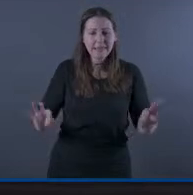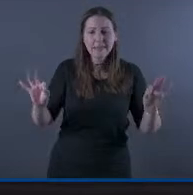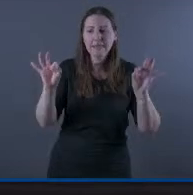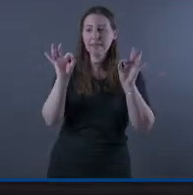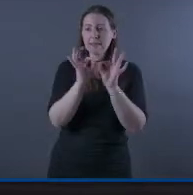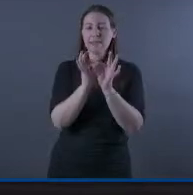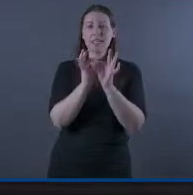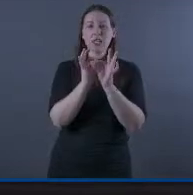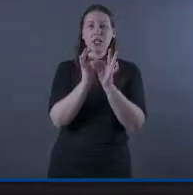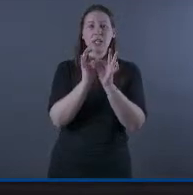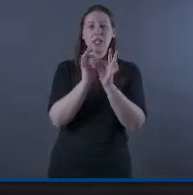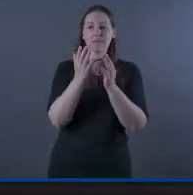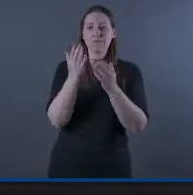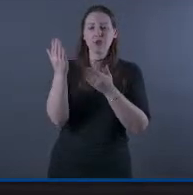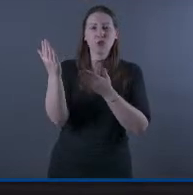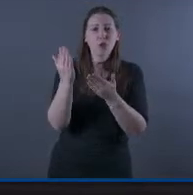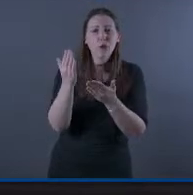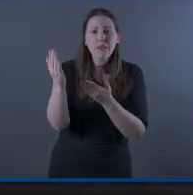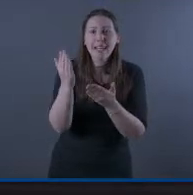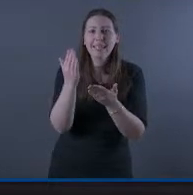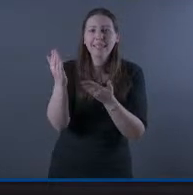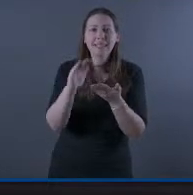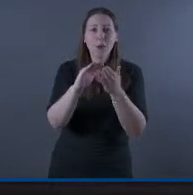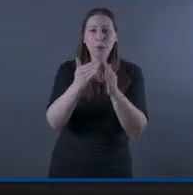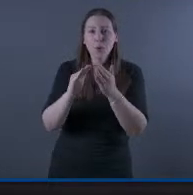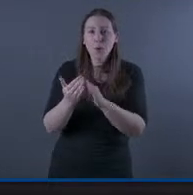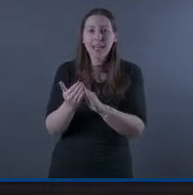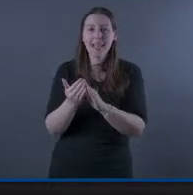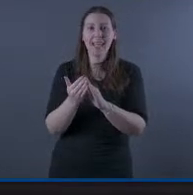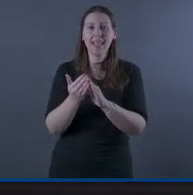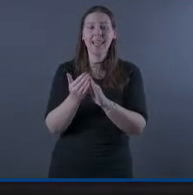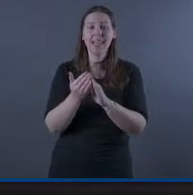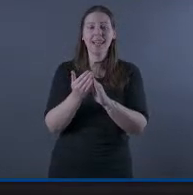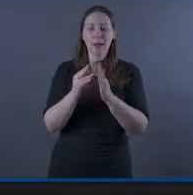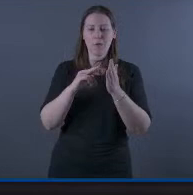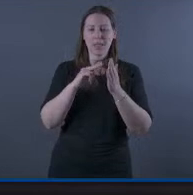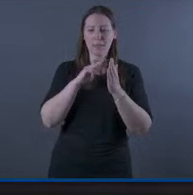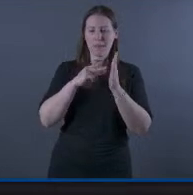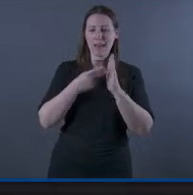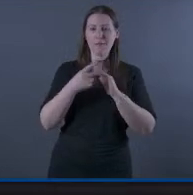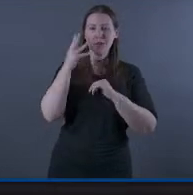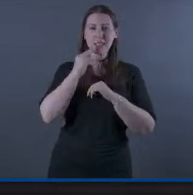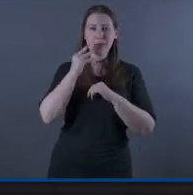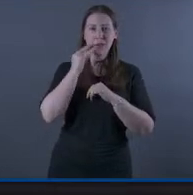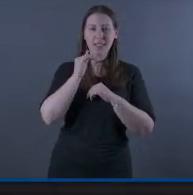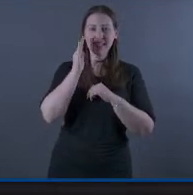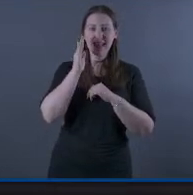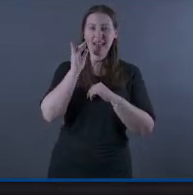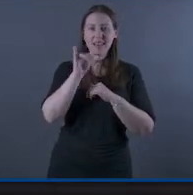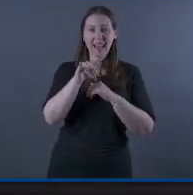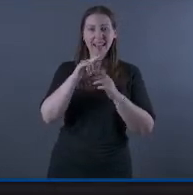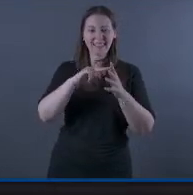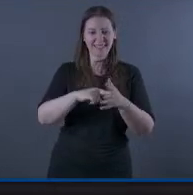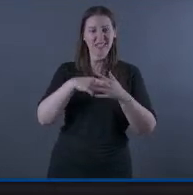that they're gonna carry with them for their entire career as nurses. And it's really exciting to see that as well,